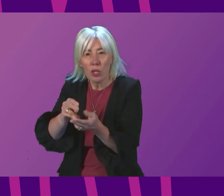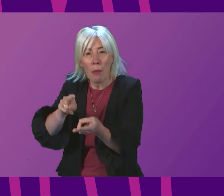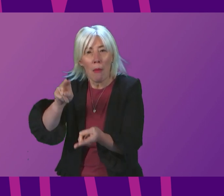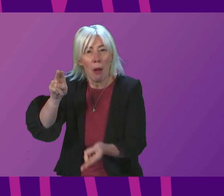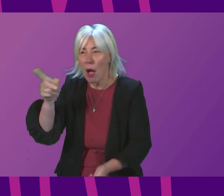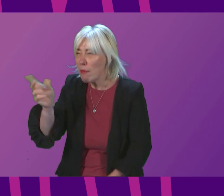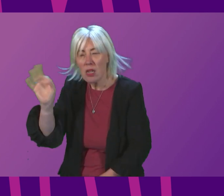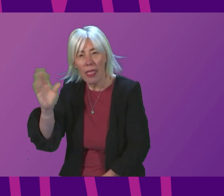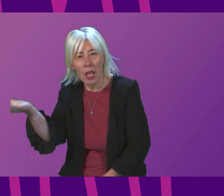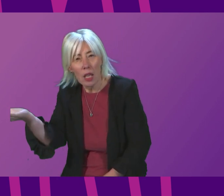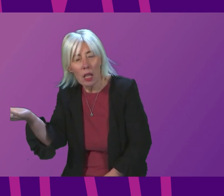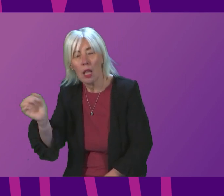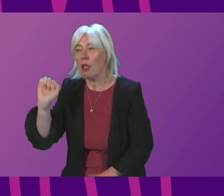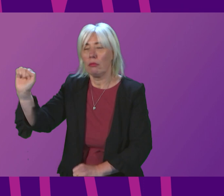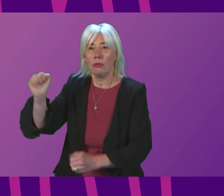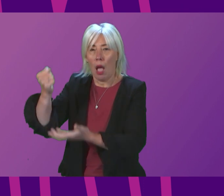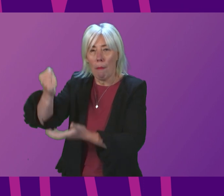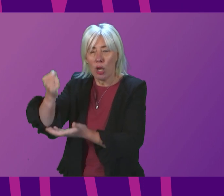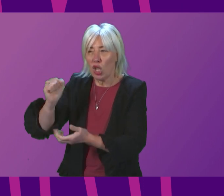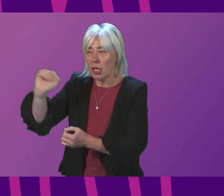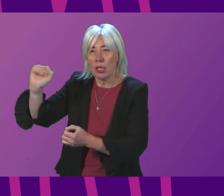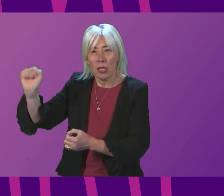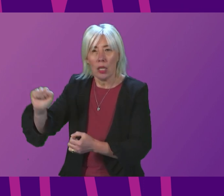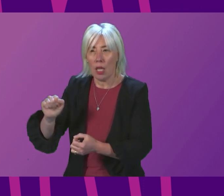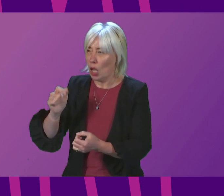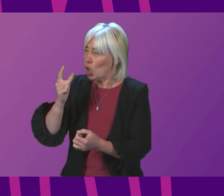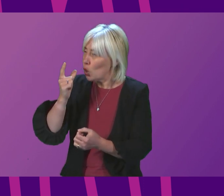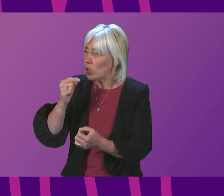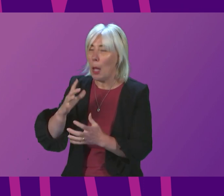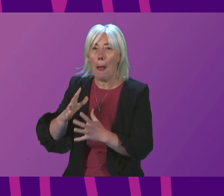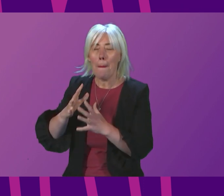With the Office for Budget Responsibility warning about the biggest annual fall in living